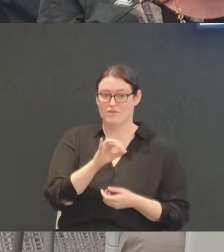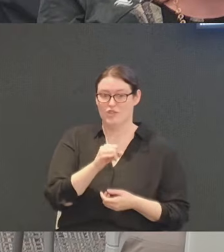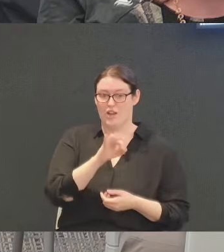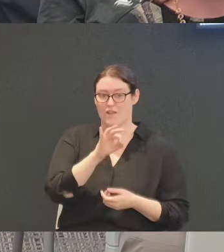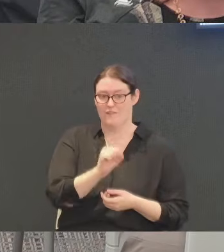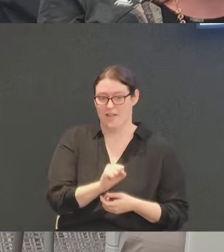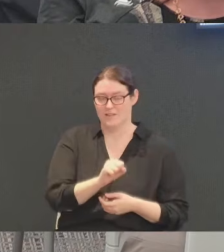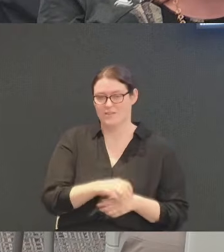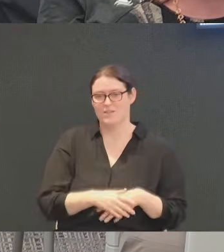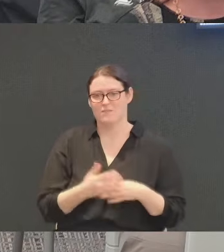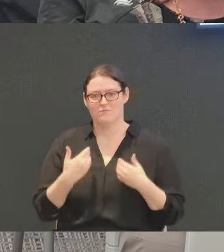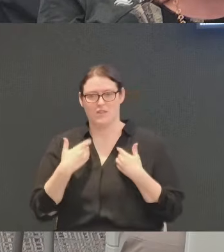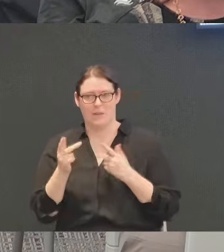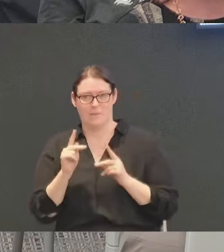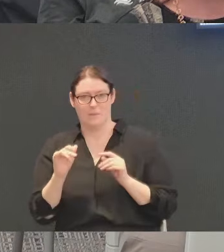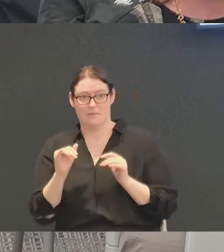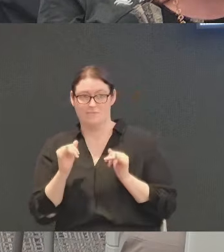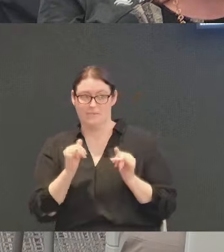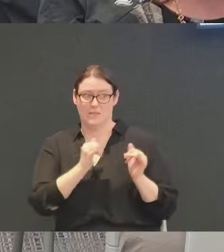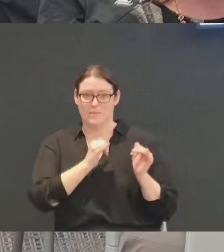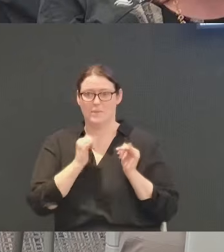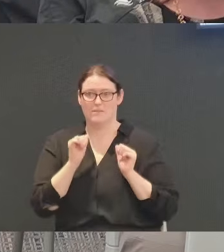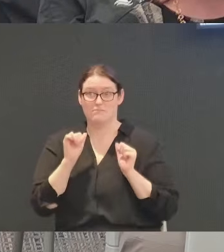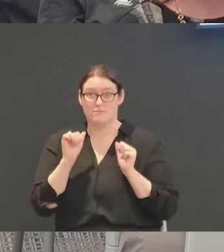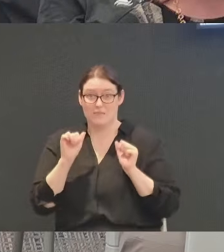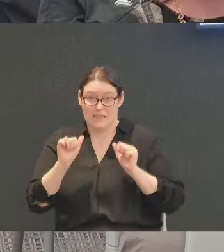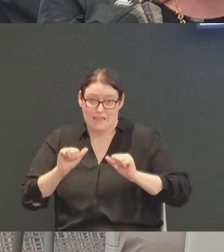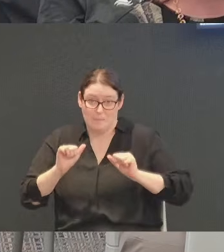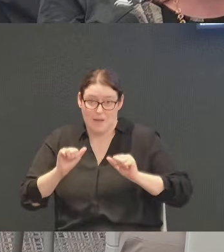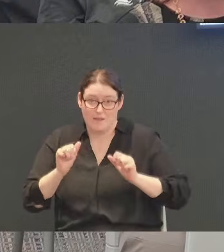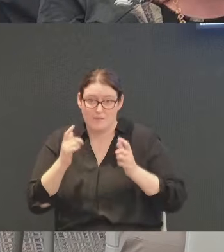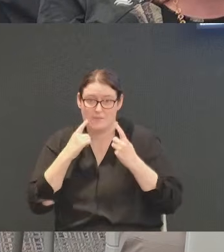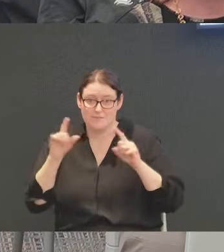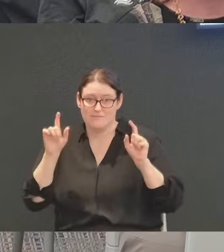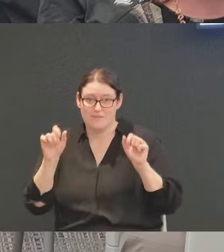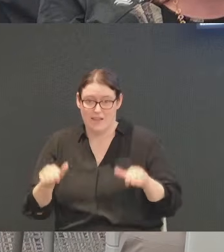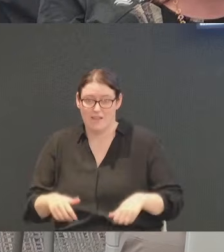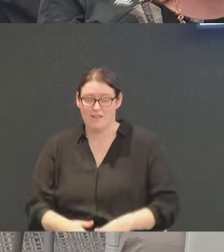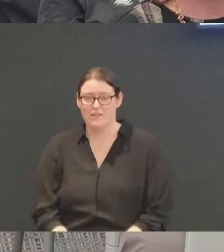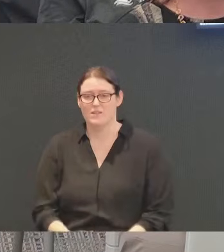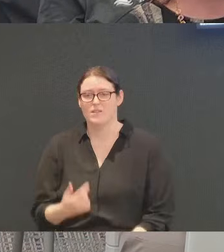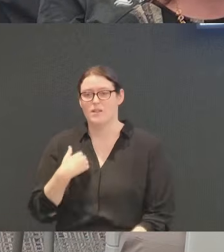young people like me have a chance to succeed. today. I'm also a member of the lighthouse